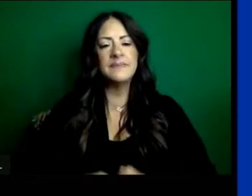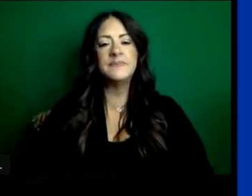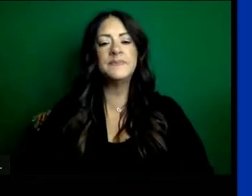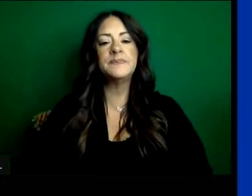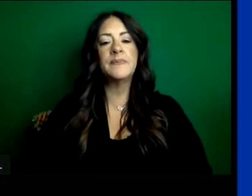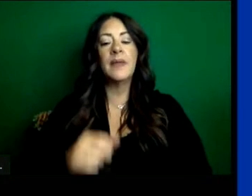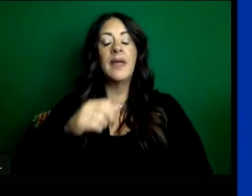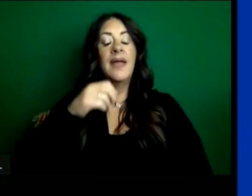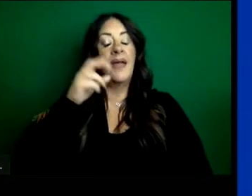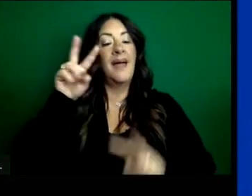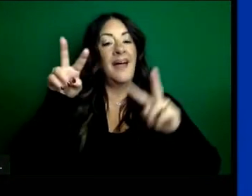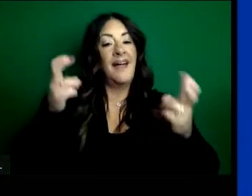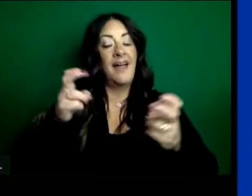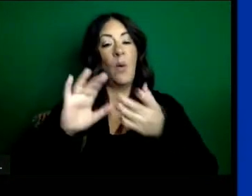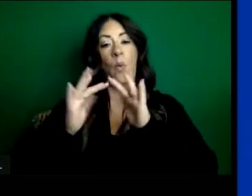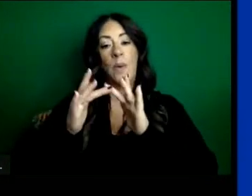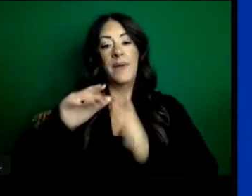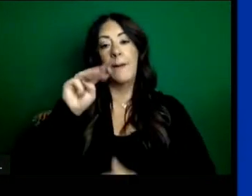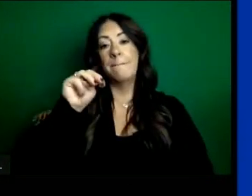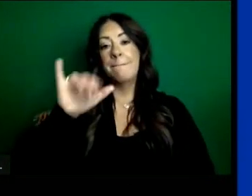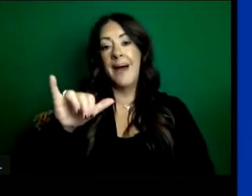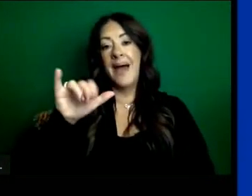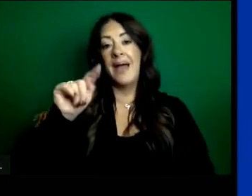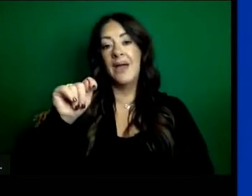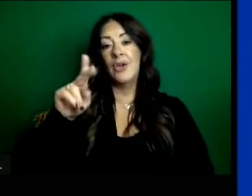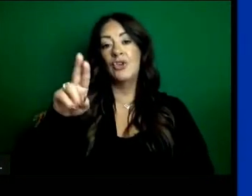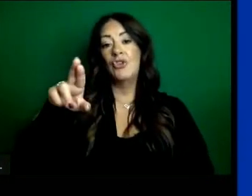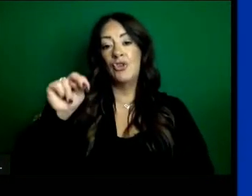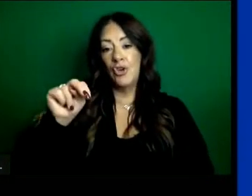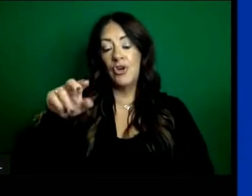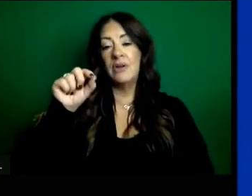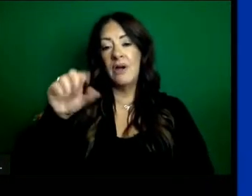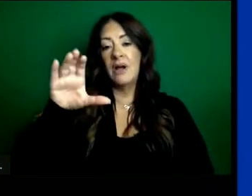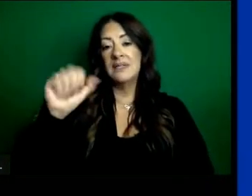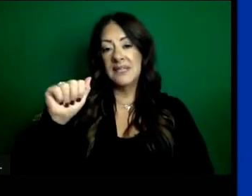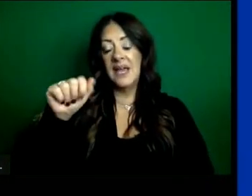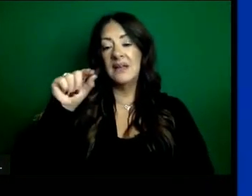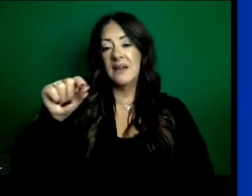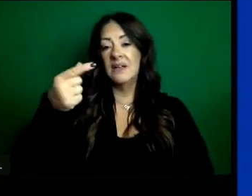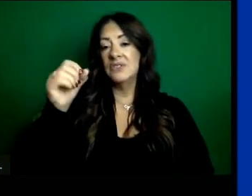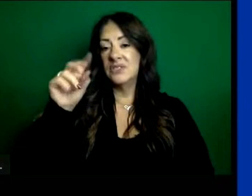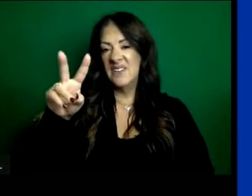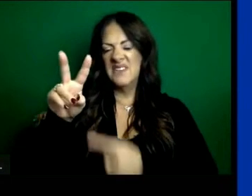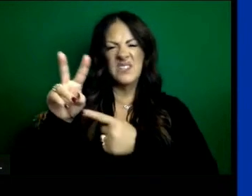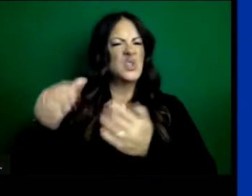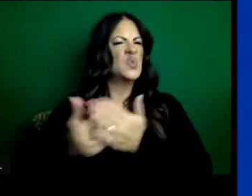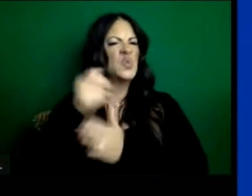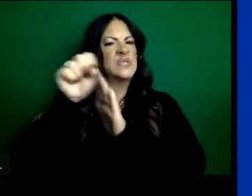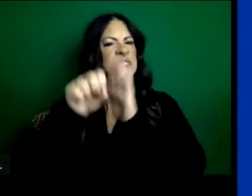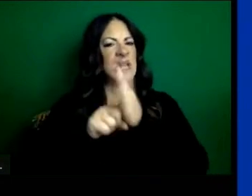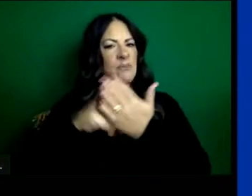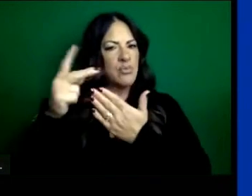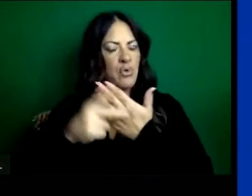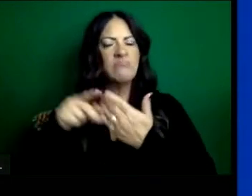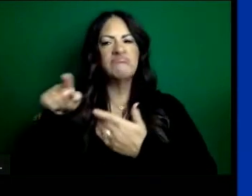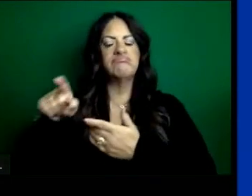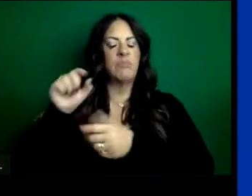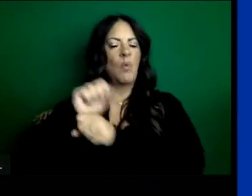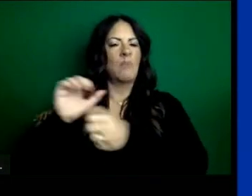EVERY COUNTY, EVERY CORNER OF THE STATE VACCINATED THROUGH OUR EFFORTS -- THE ANNOUNCEMENT.